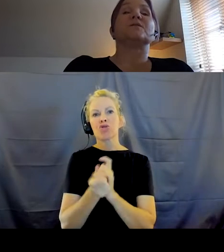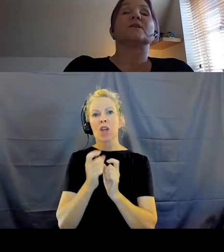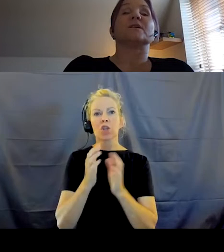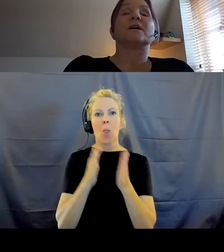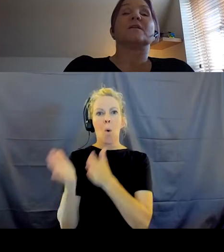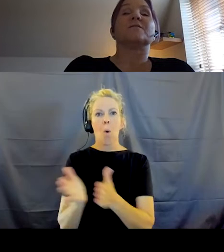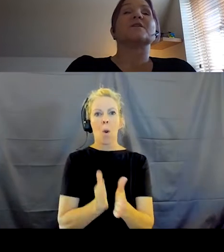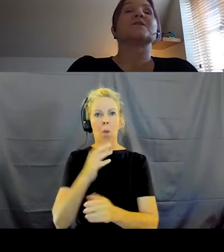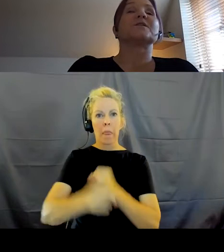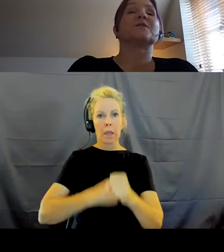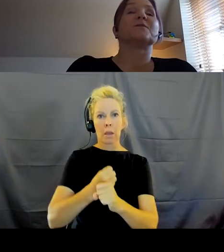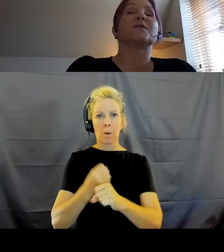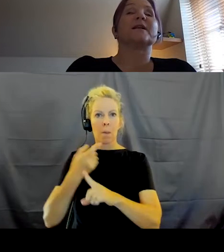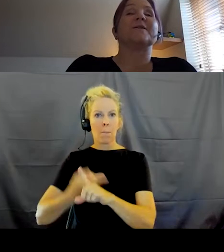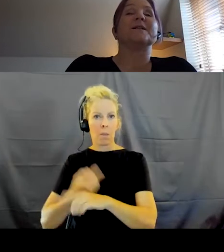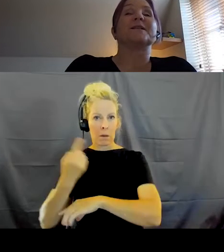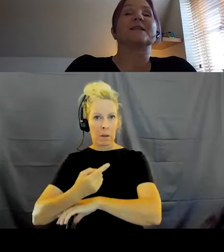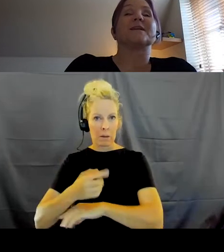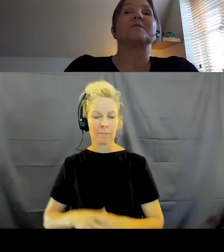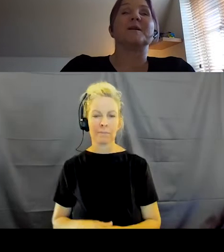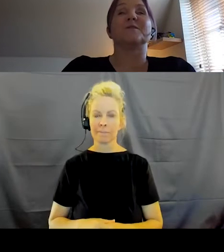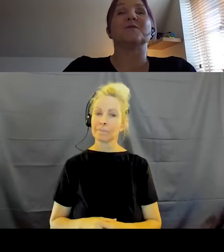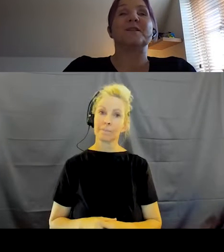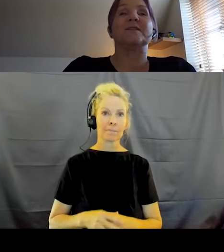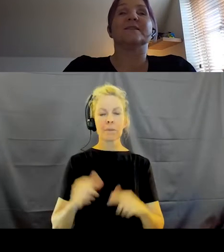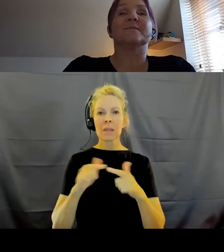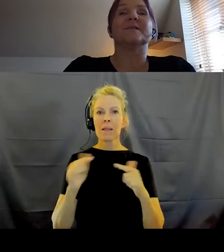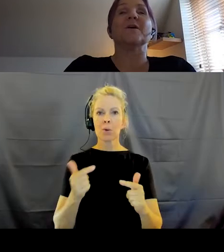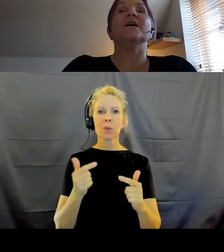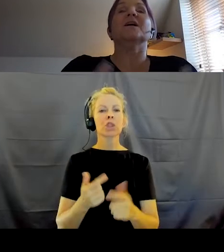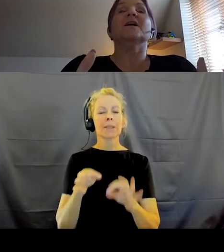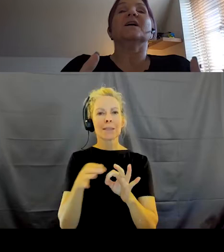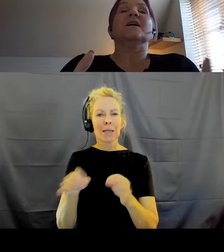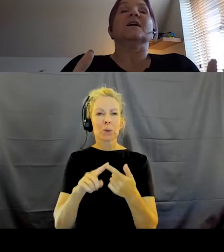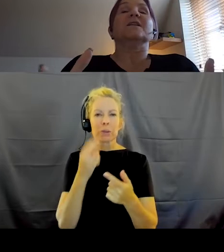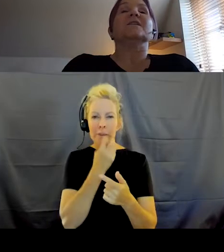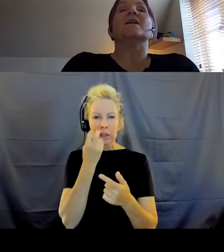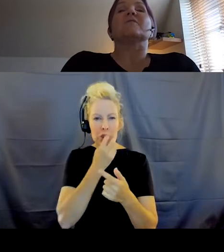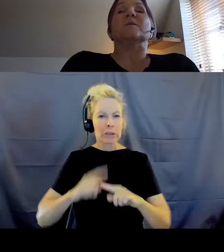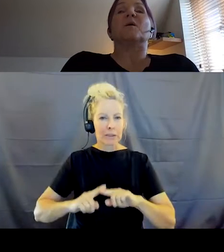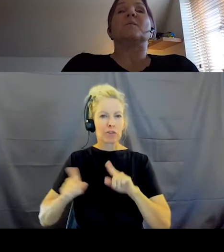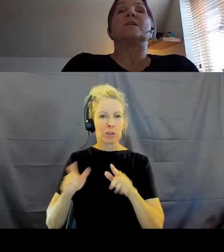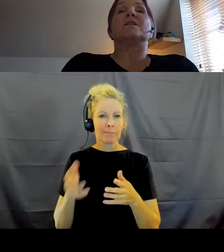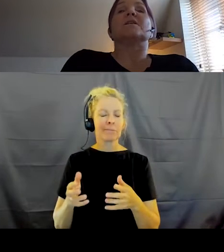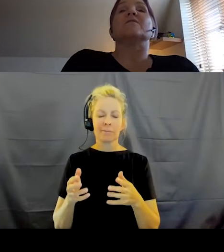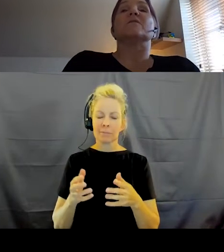different versions of the text-to-speech voices. So these can get really problematic. And if you